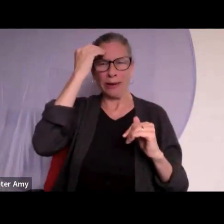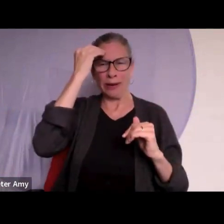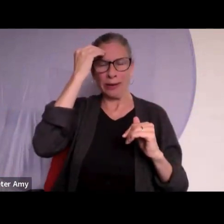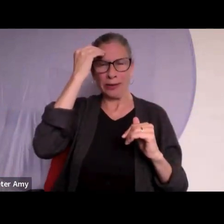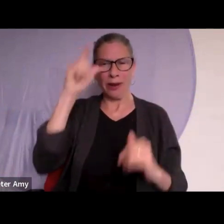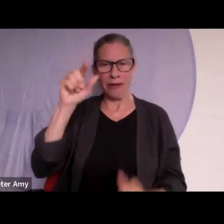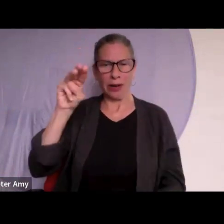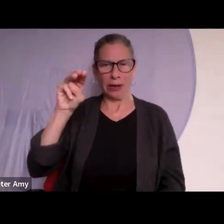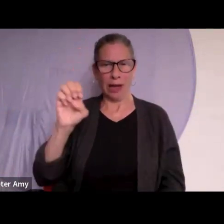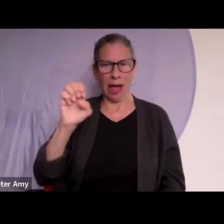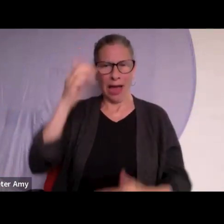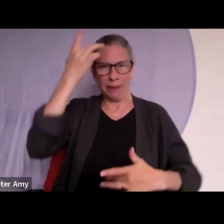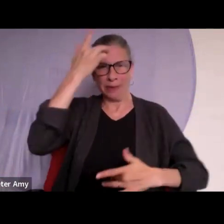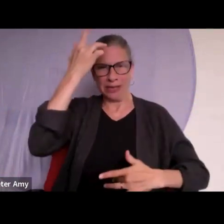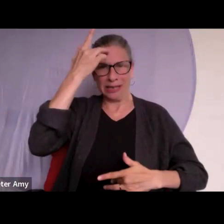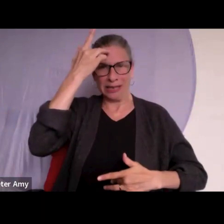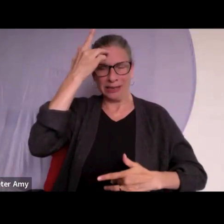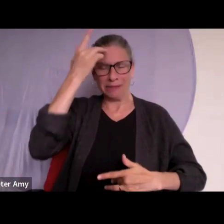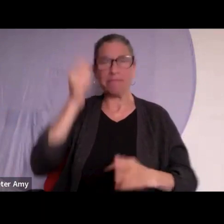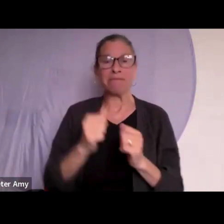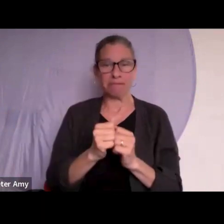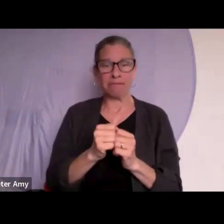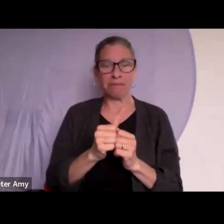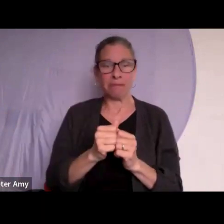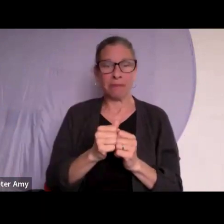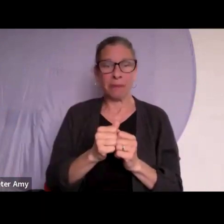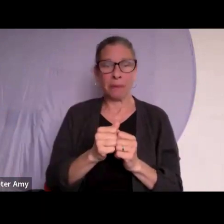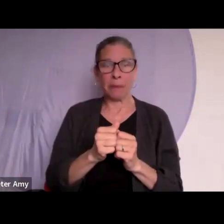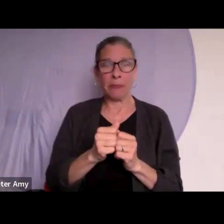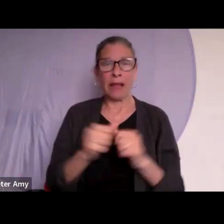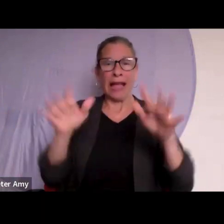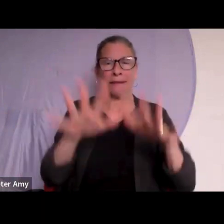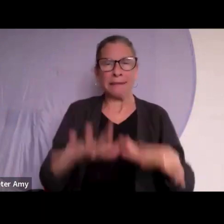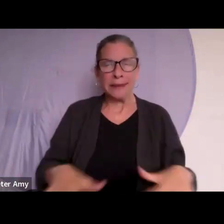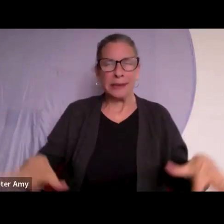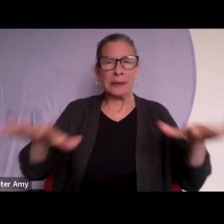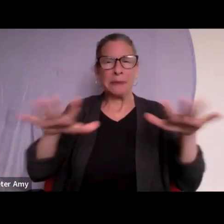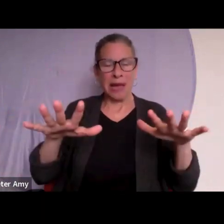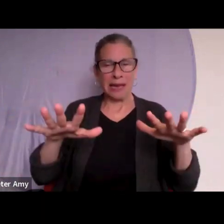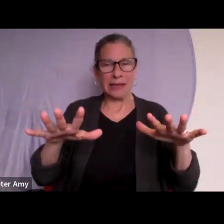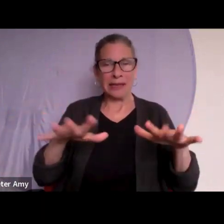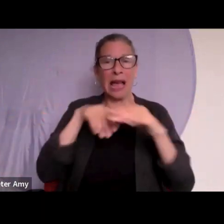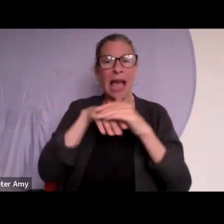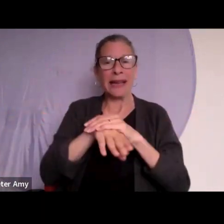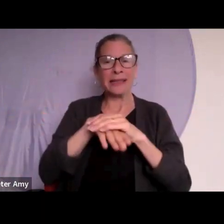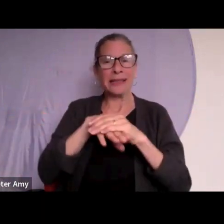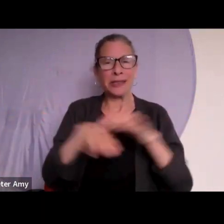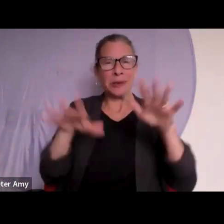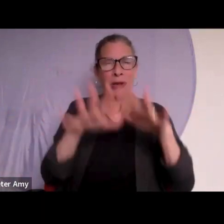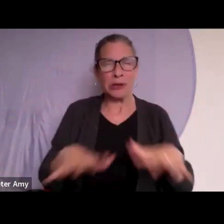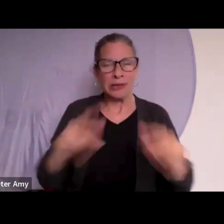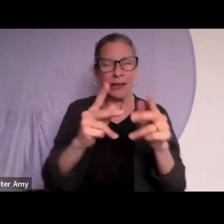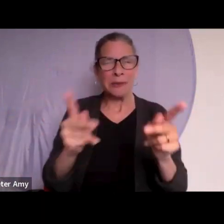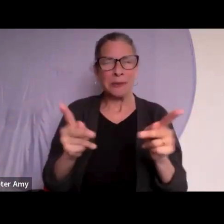just a little side note. Then using space, let's talk about accessible venues and space. This is something that the ADA